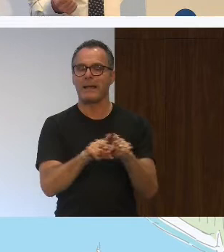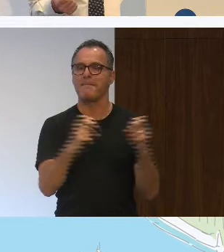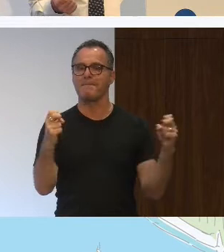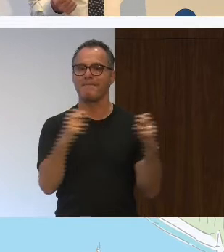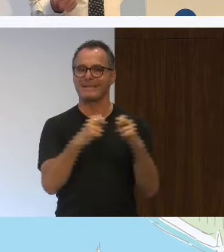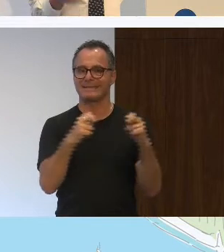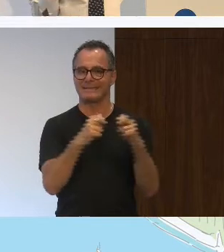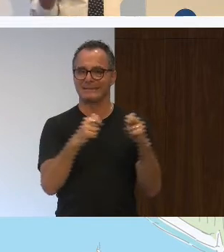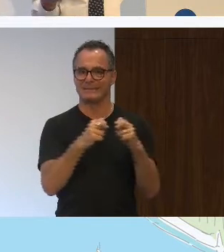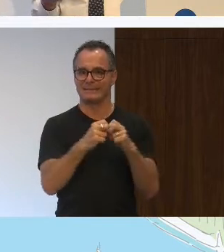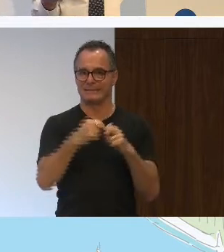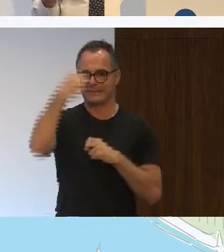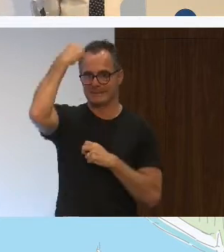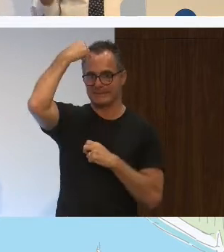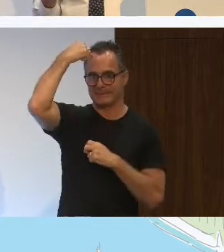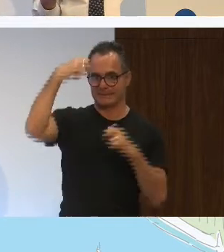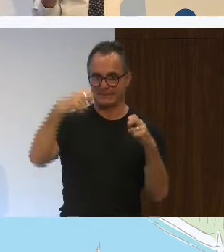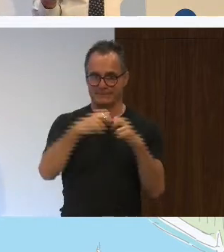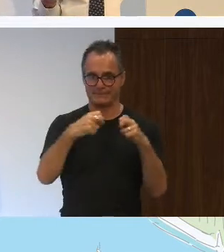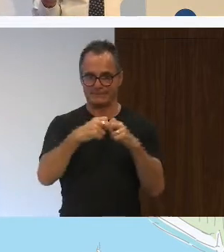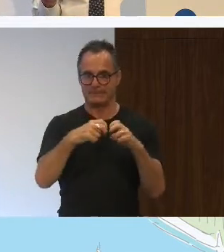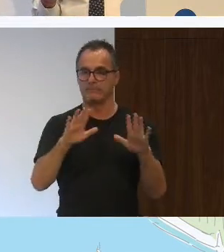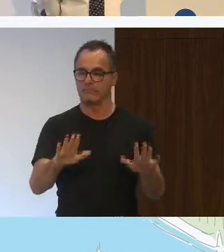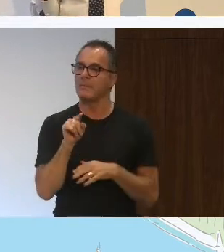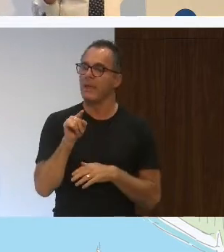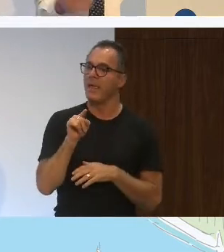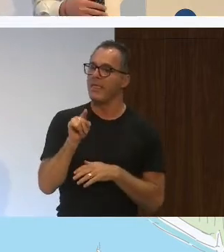And I think this is something that they specialize more in. King's actually in London.